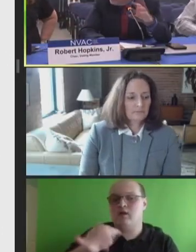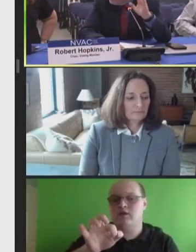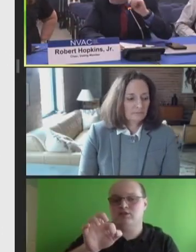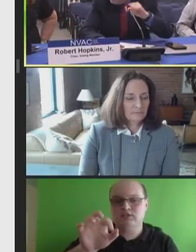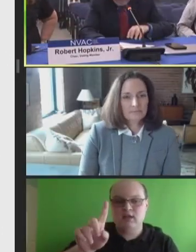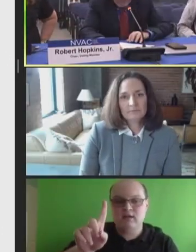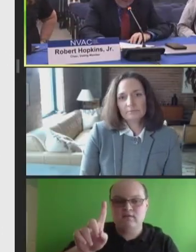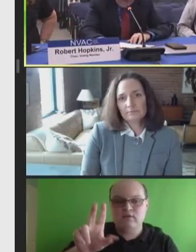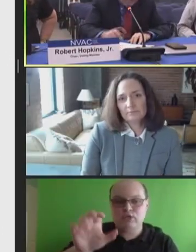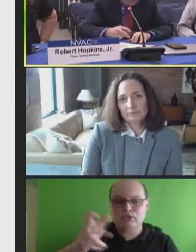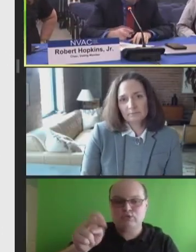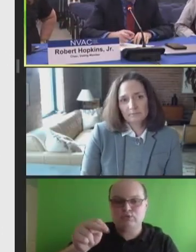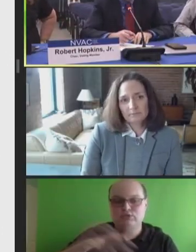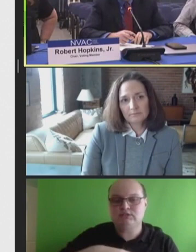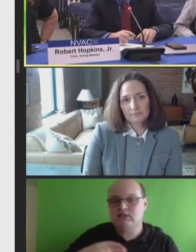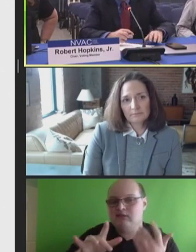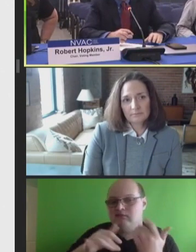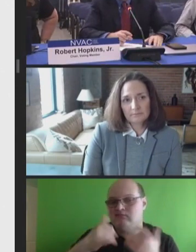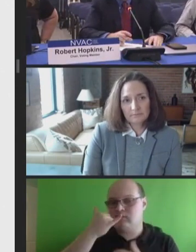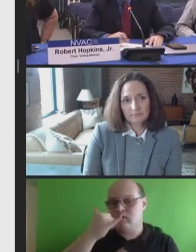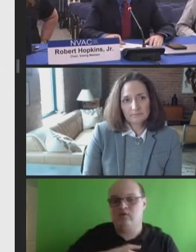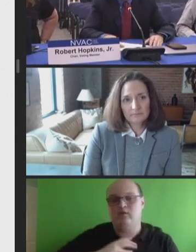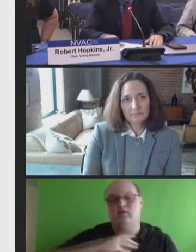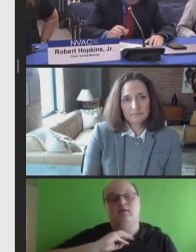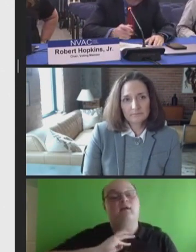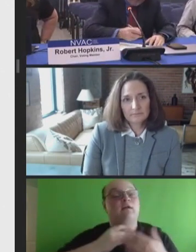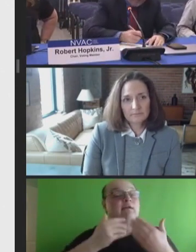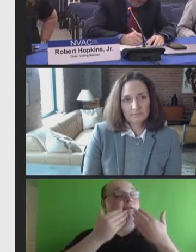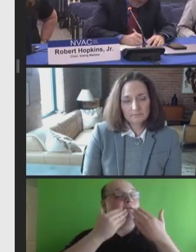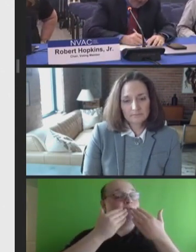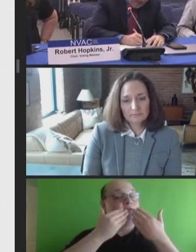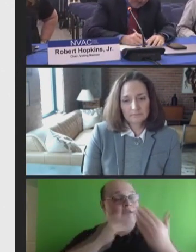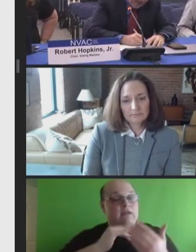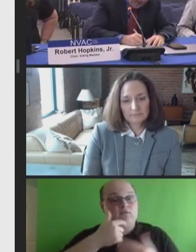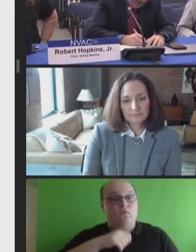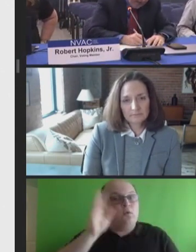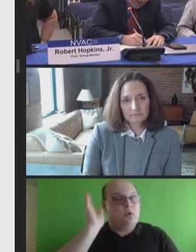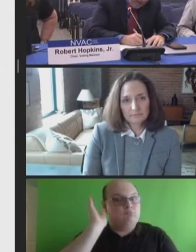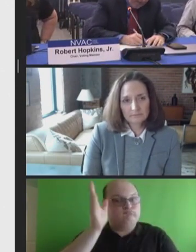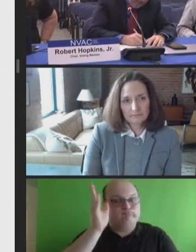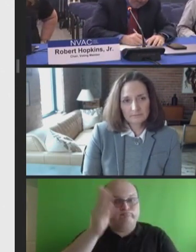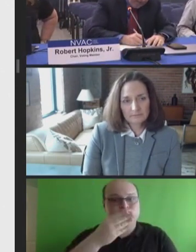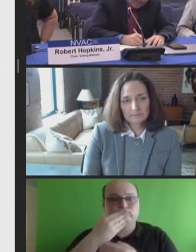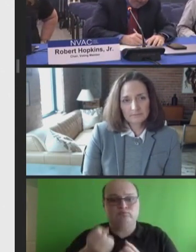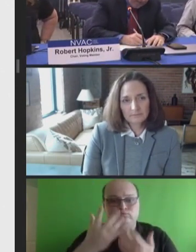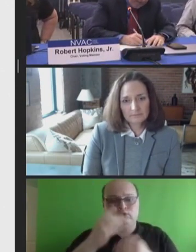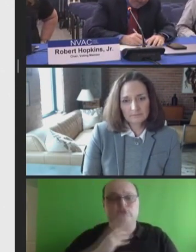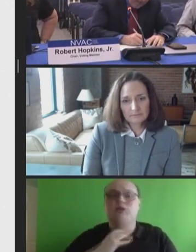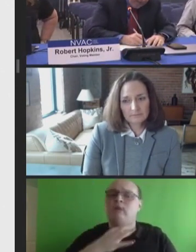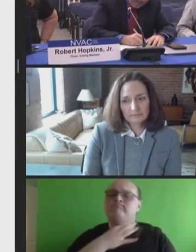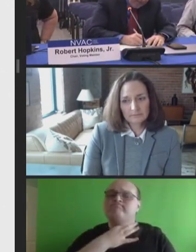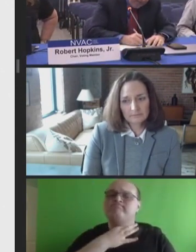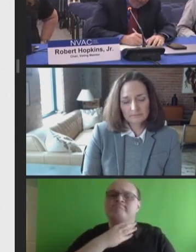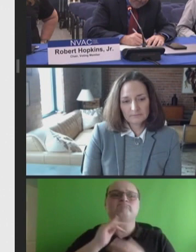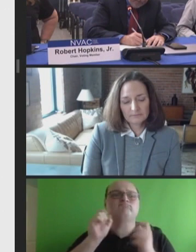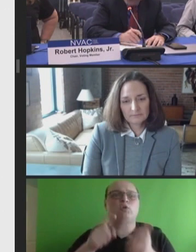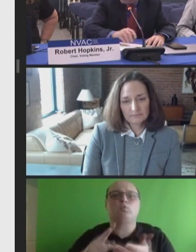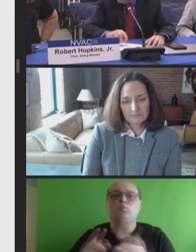Jeff Duchin: Thank you for your presentations. I'm wondering if you could say a few words about